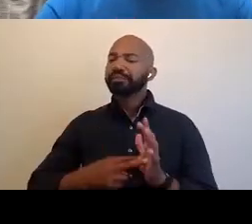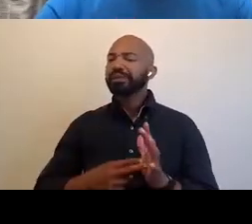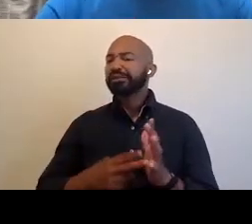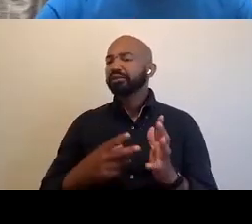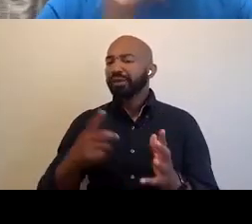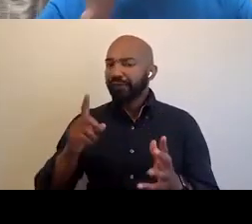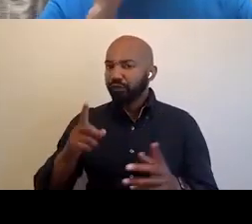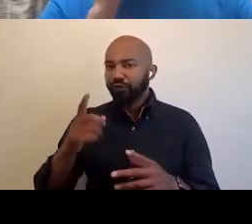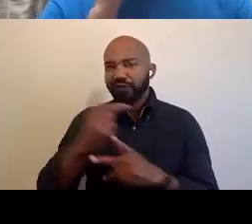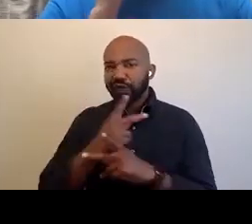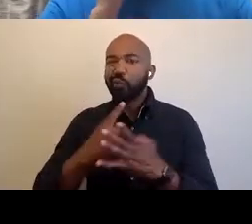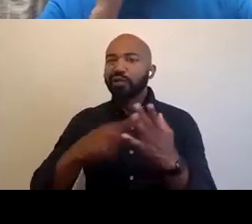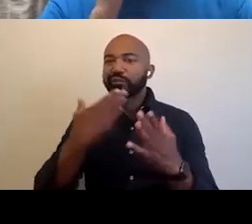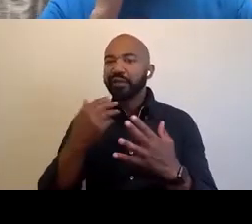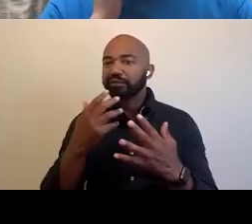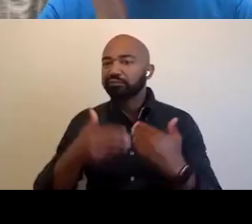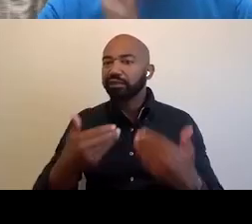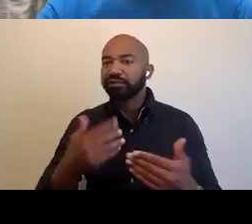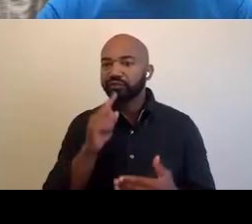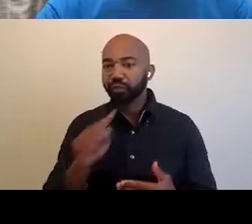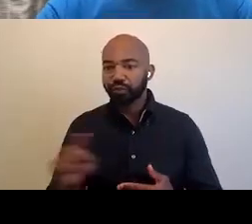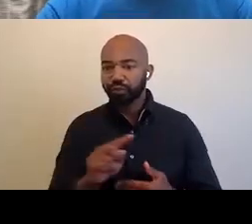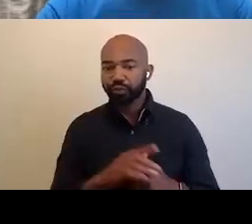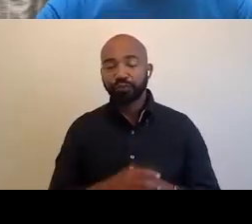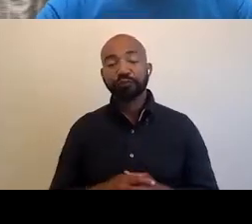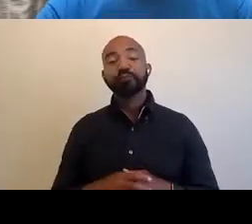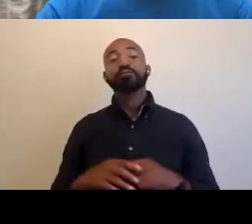And there is a possible increased risk of the prolactin.